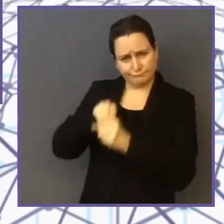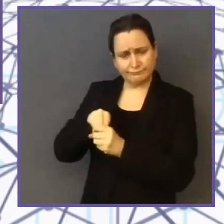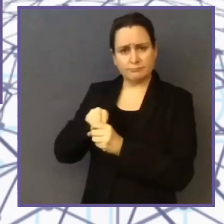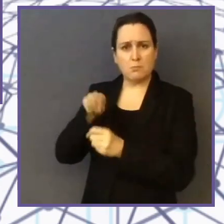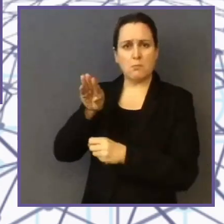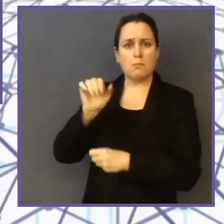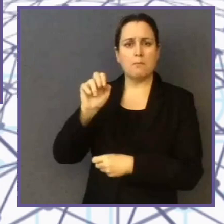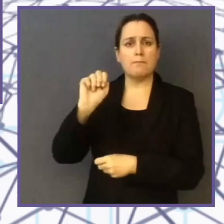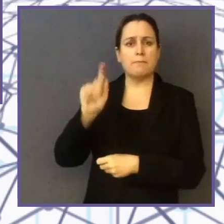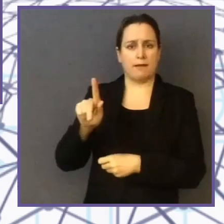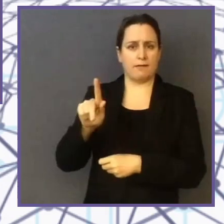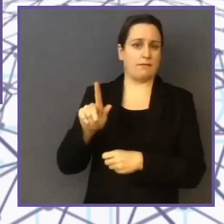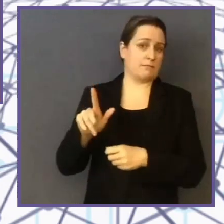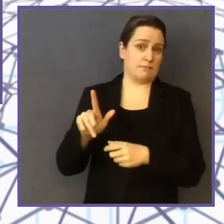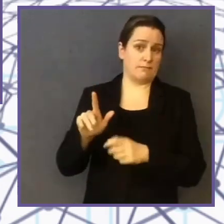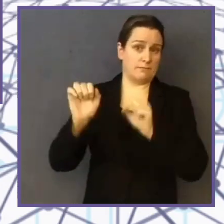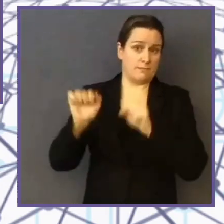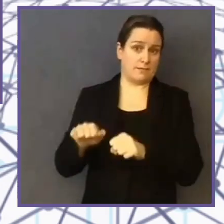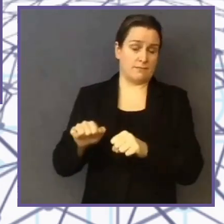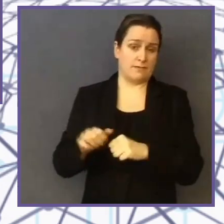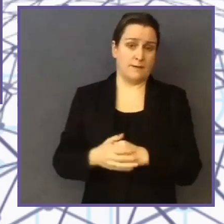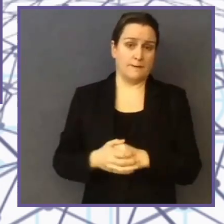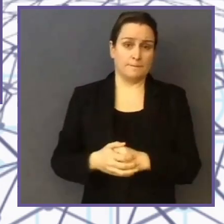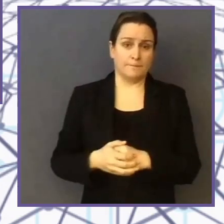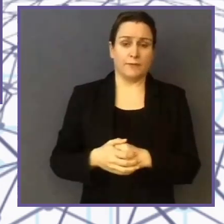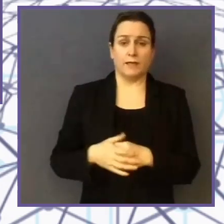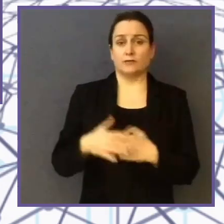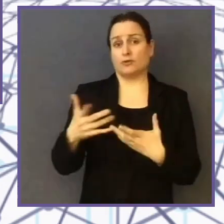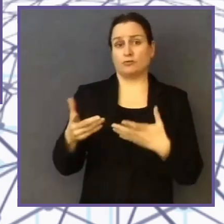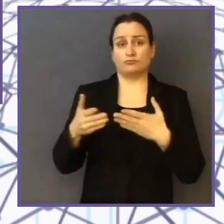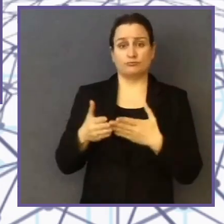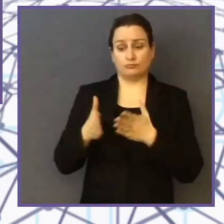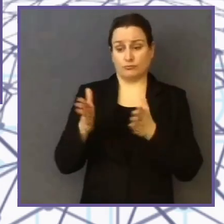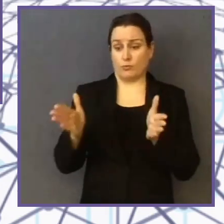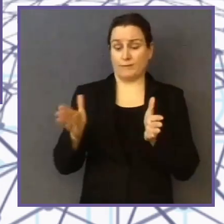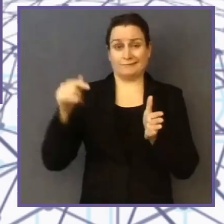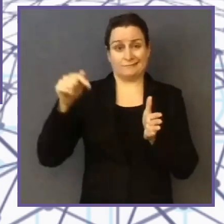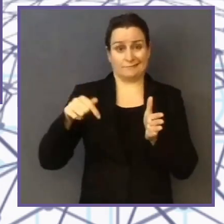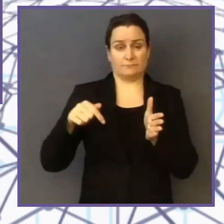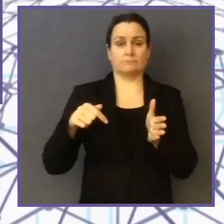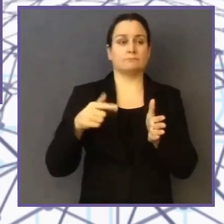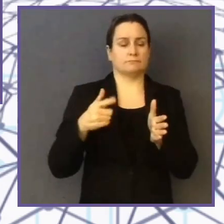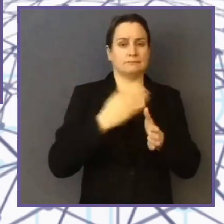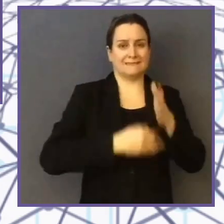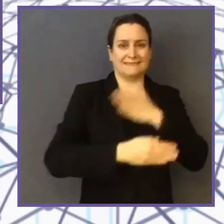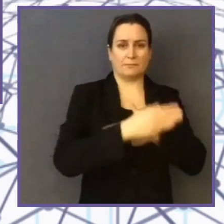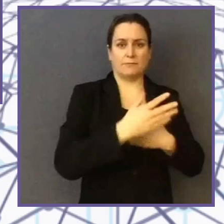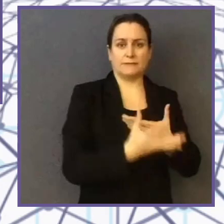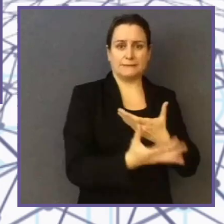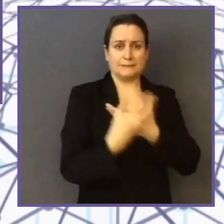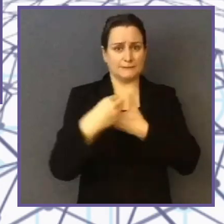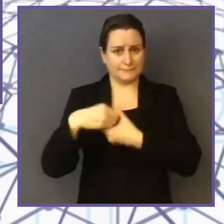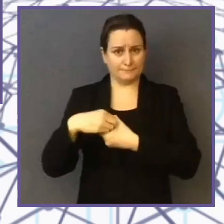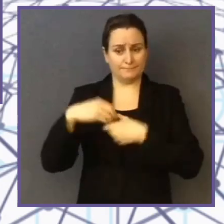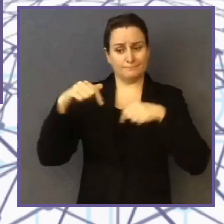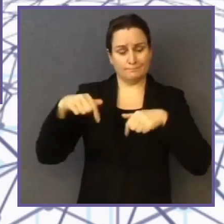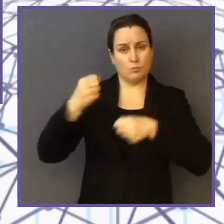action are increasing the share of persons with disabilities in the financial services workplace,